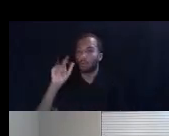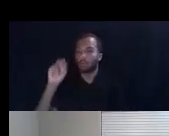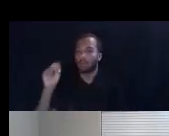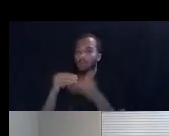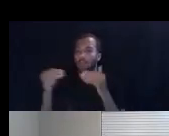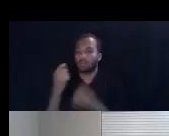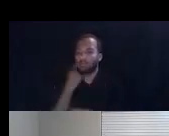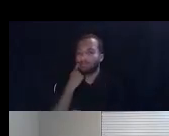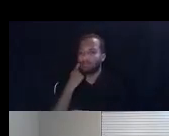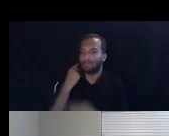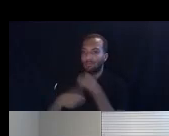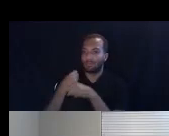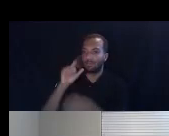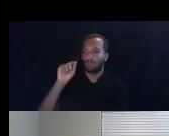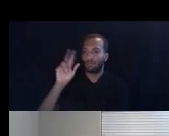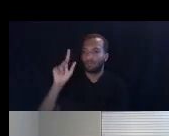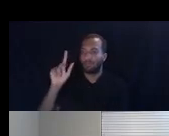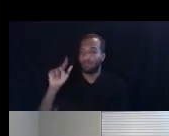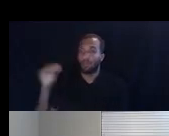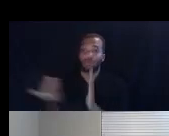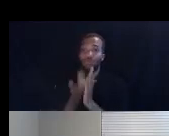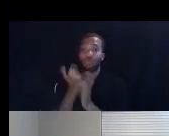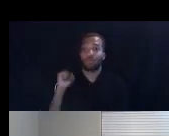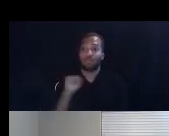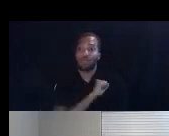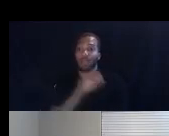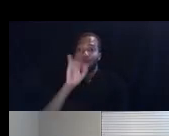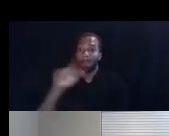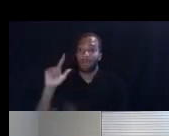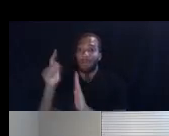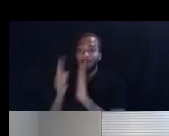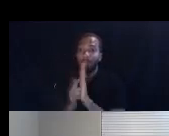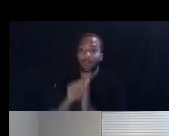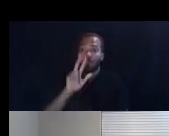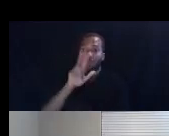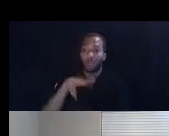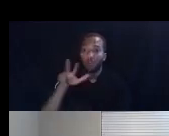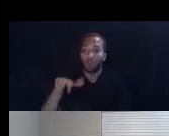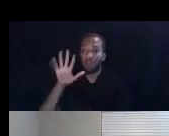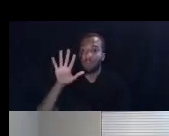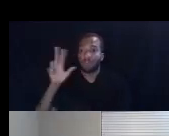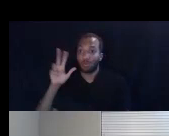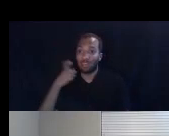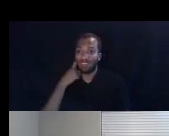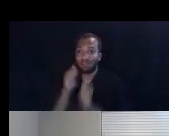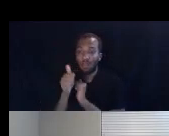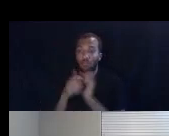And then there's a new Senate bill called 3353, which just passed, which also is requiring CCOs.